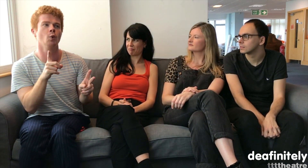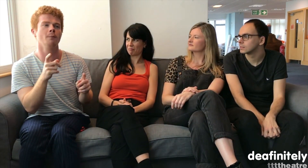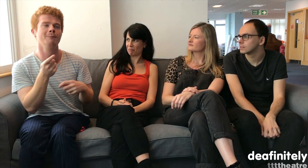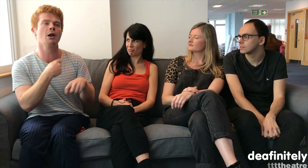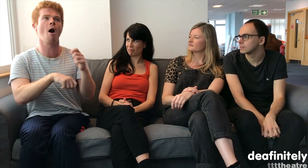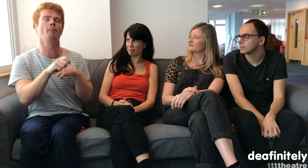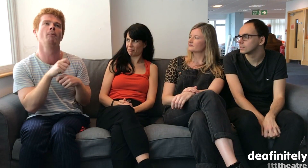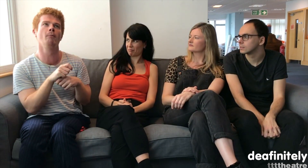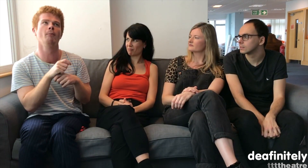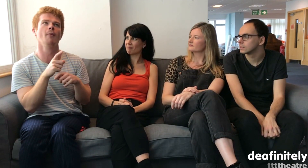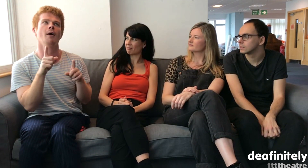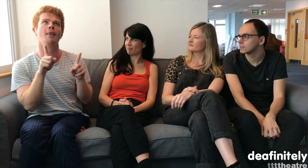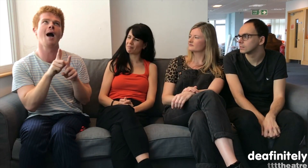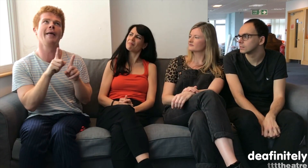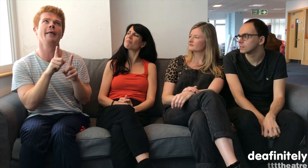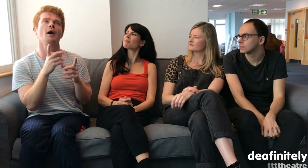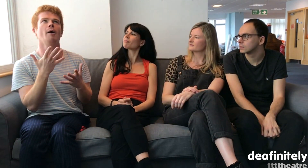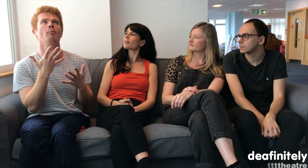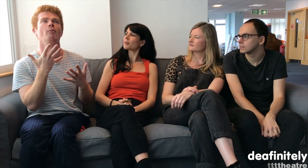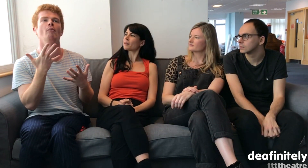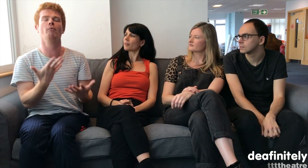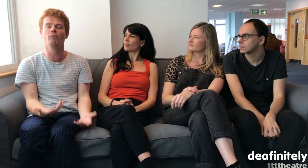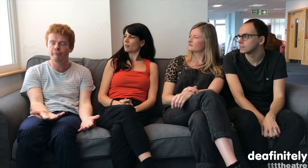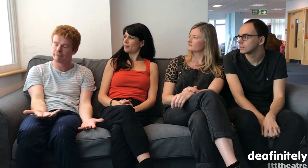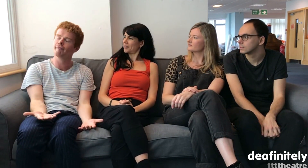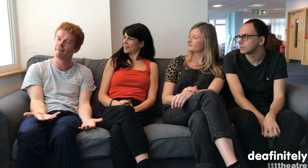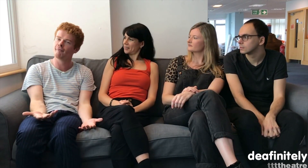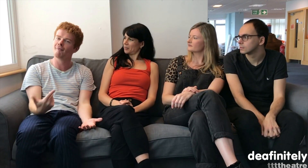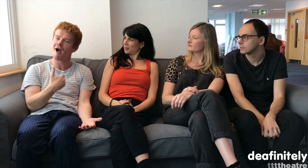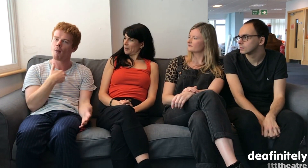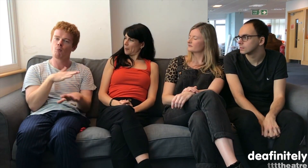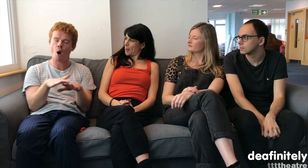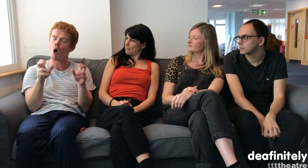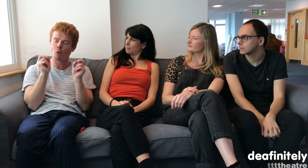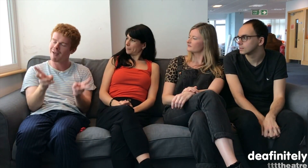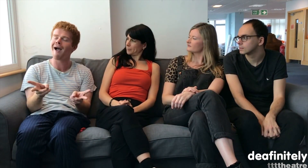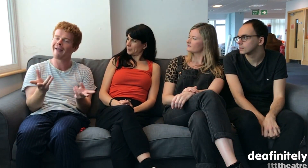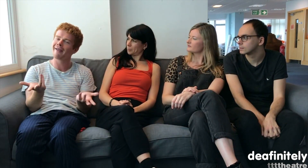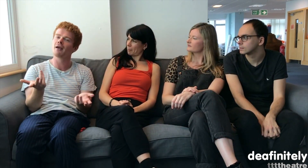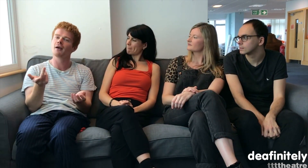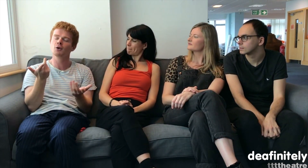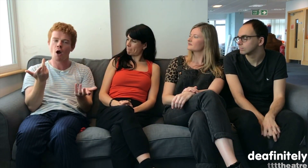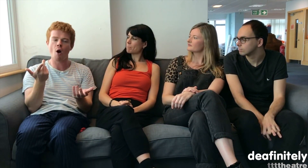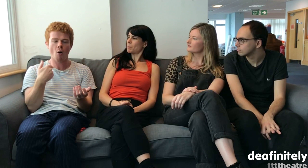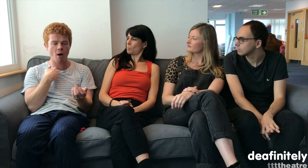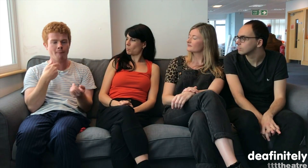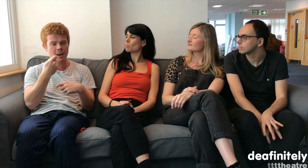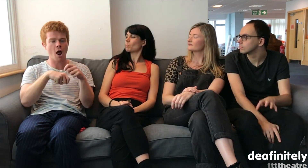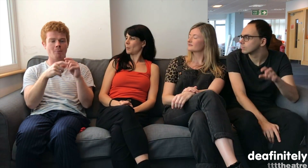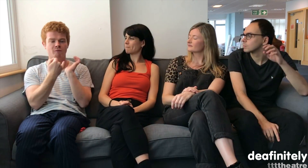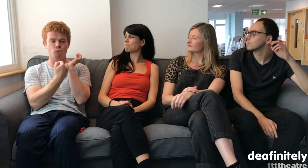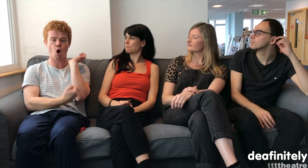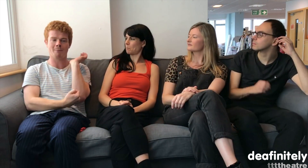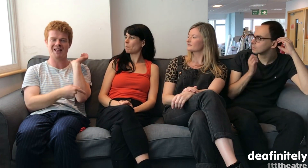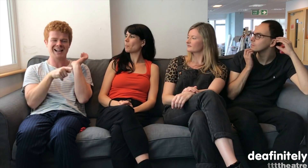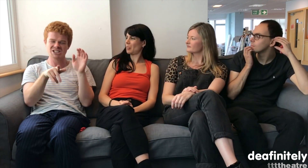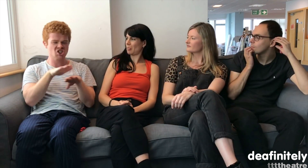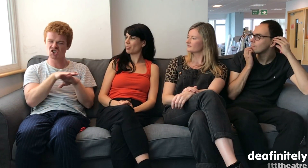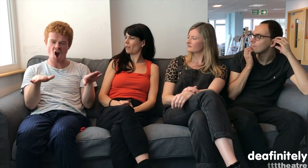and so it becomes well it's almost very difficult to then say I'm not okay as if